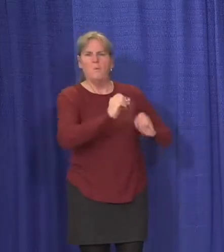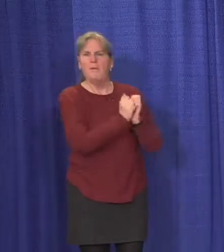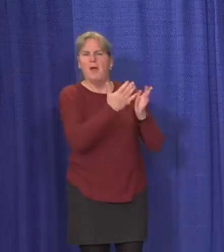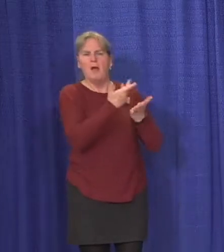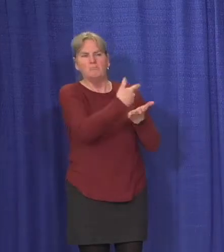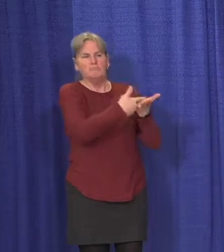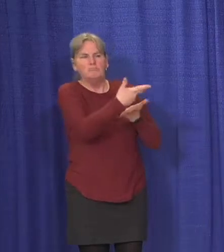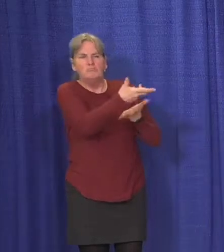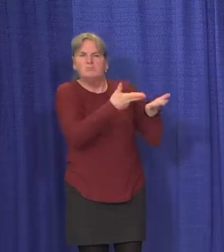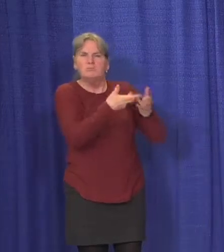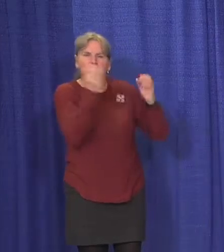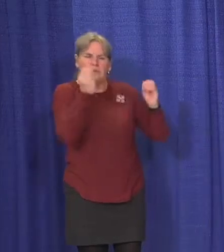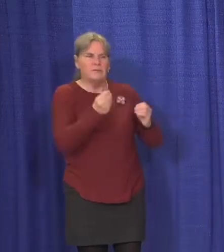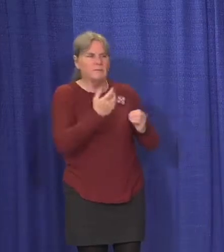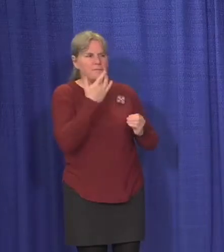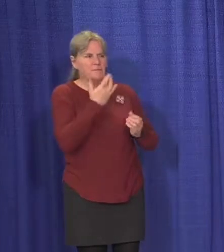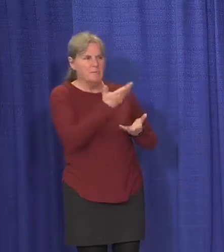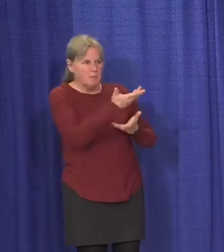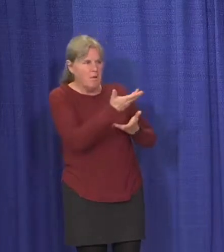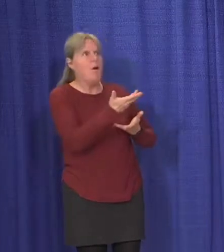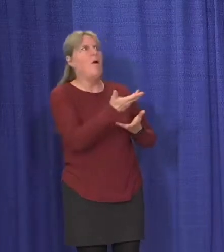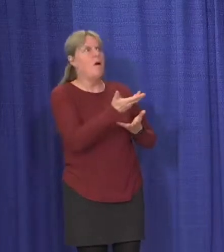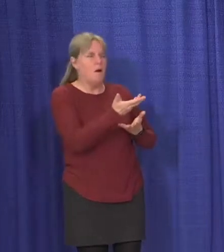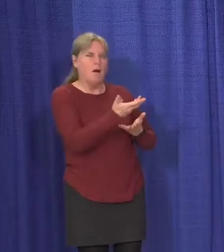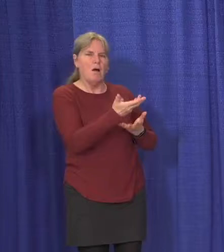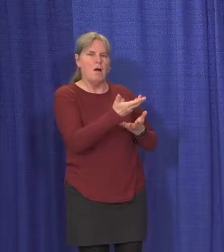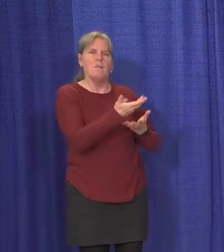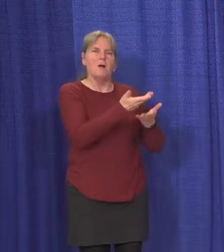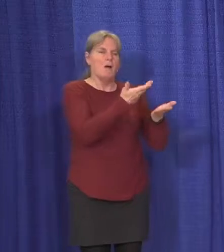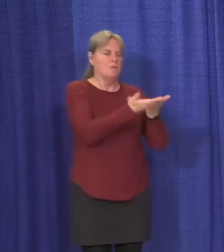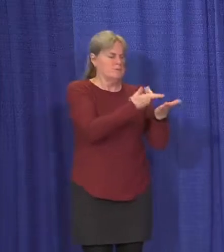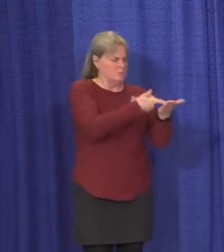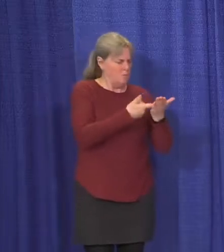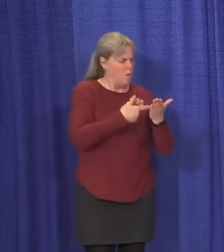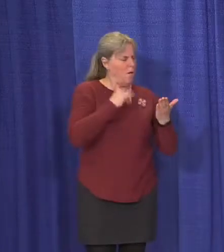this vaccine is mandatory. Making sure that the